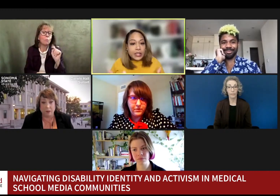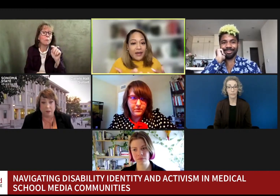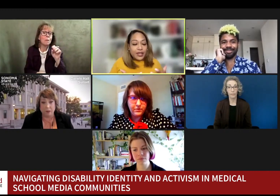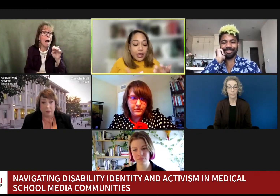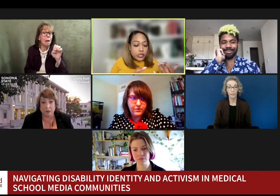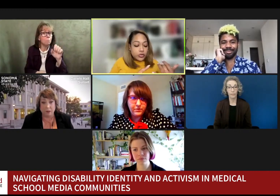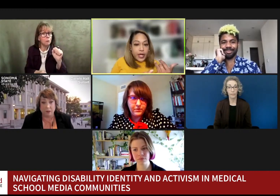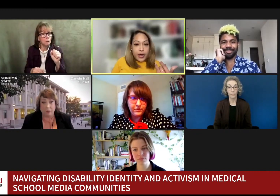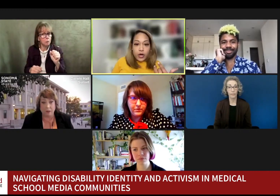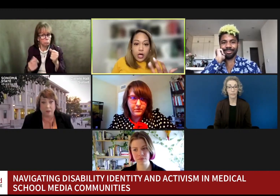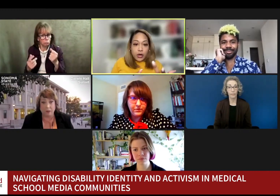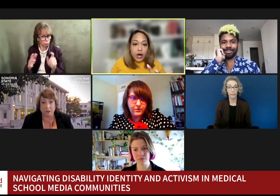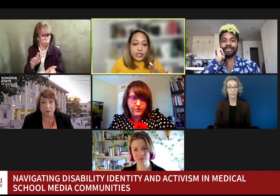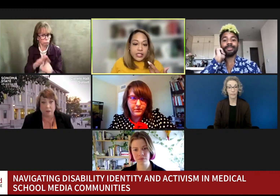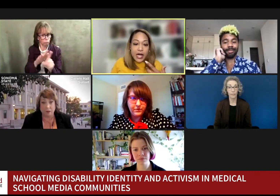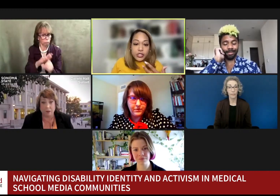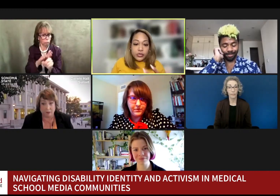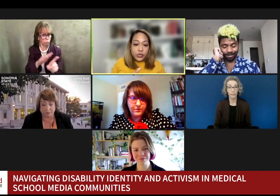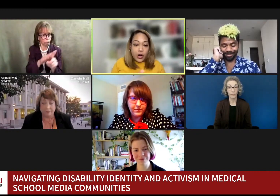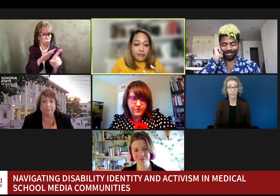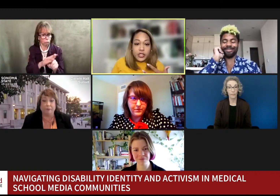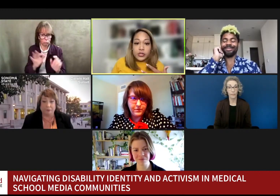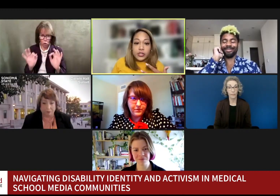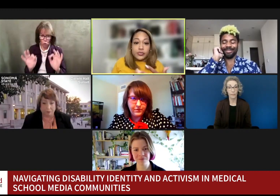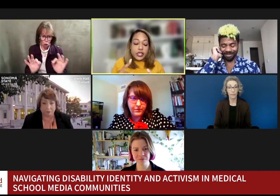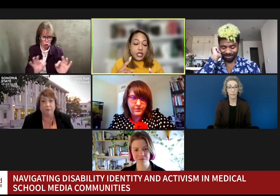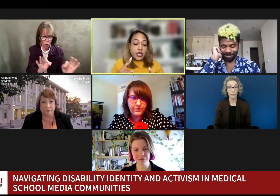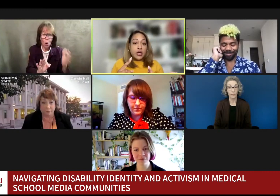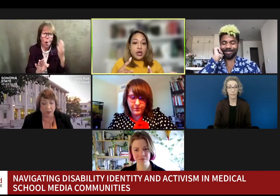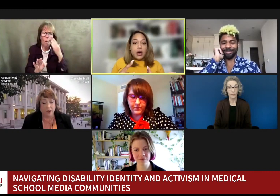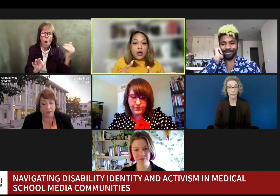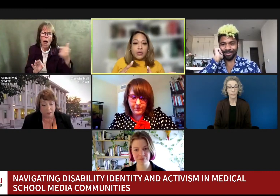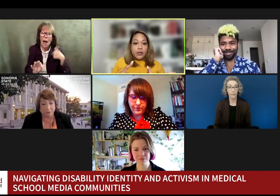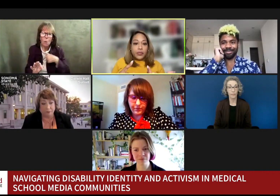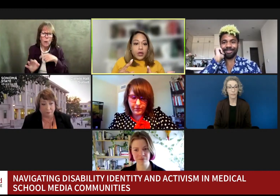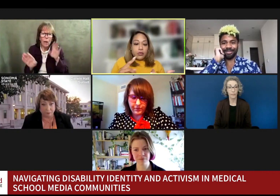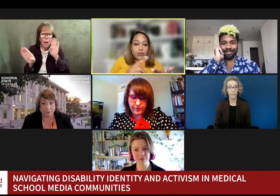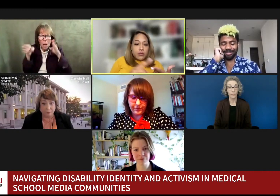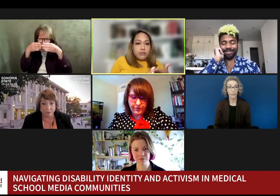why is it coming down to a hair color, a tattoo, a facial expression?